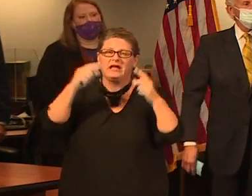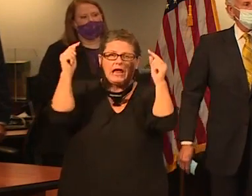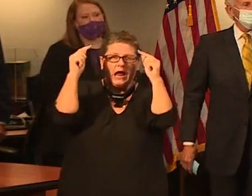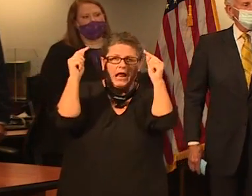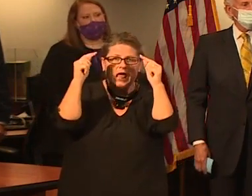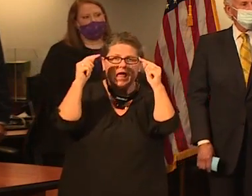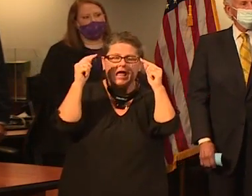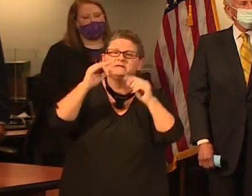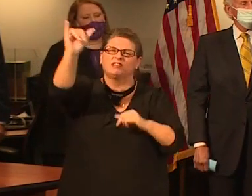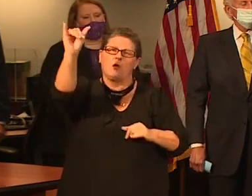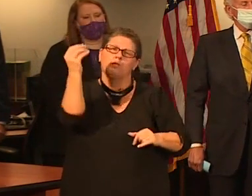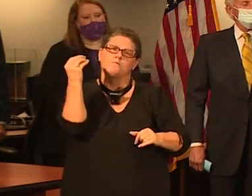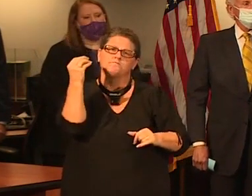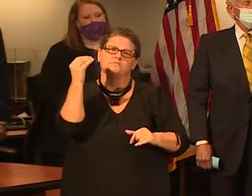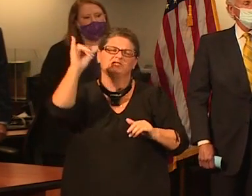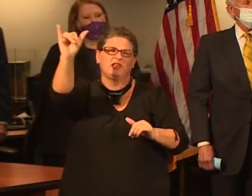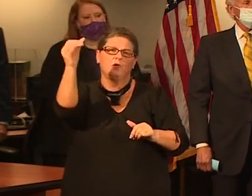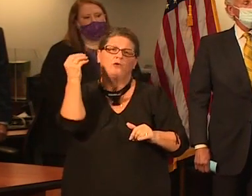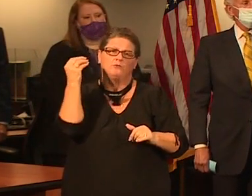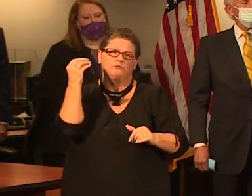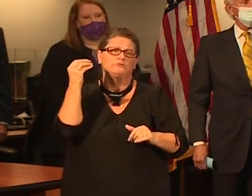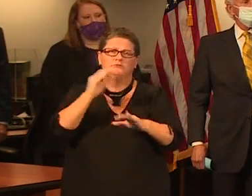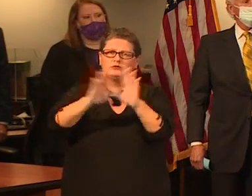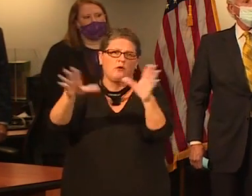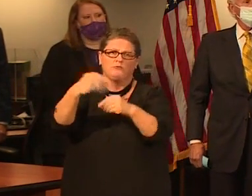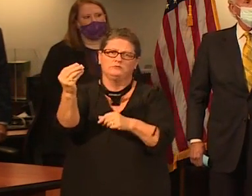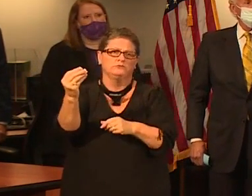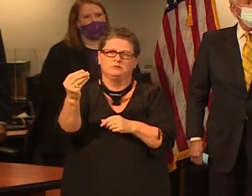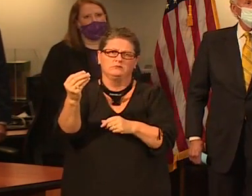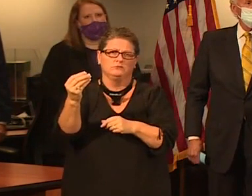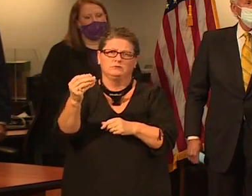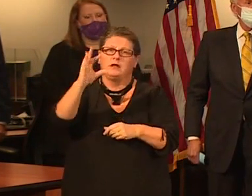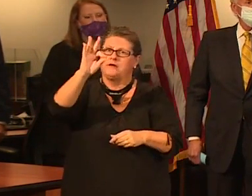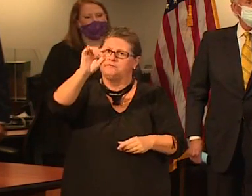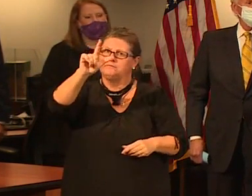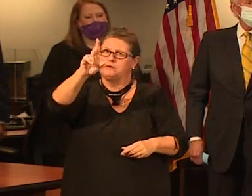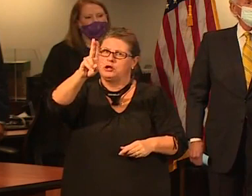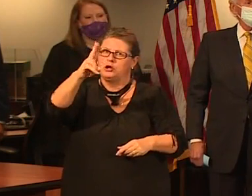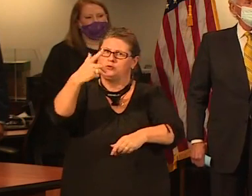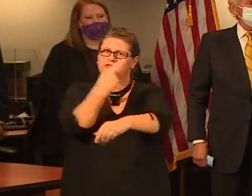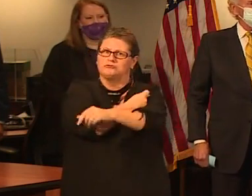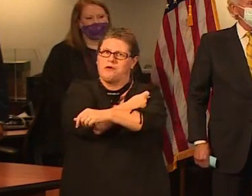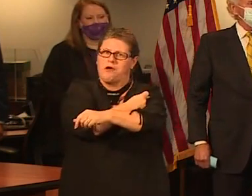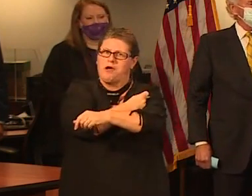INCLUDING MILD SYMPTOMS LIKE A SORE THROAT, COUGH, HEADACHE, PLEASE STAY HOME.